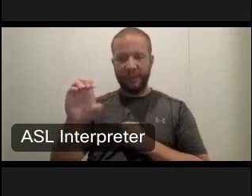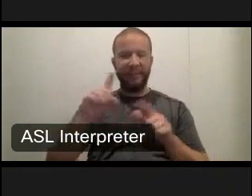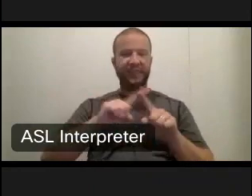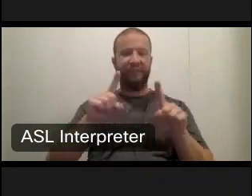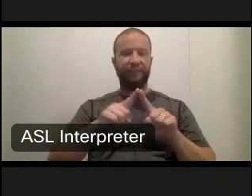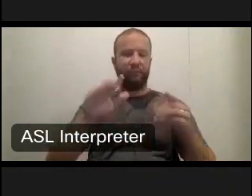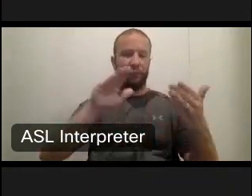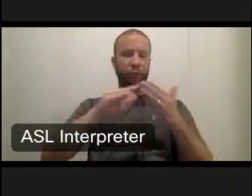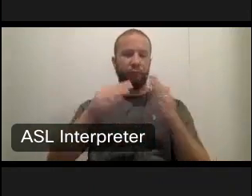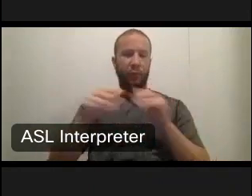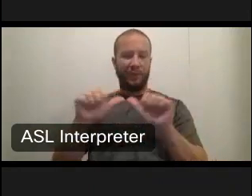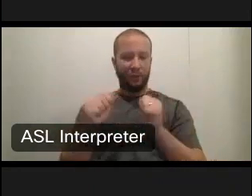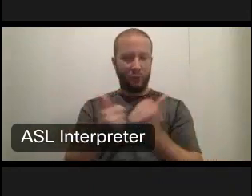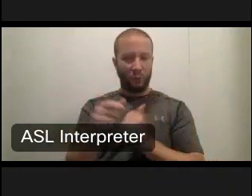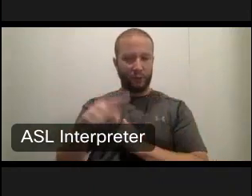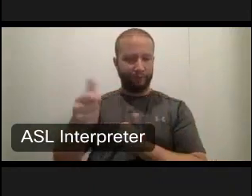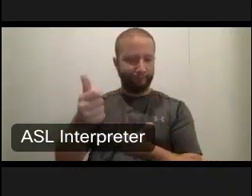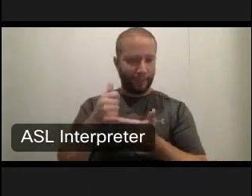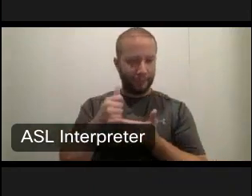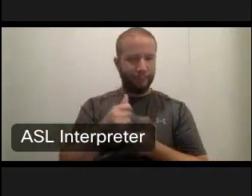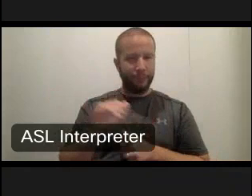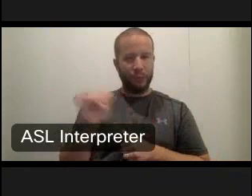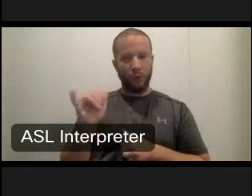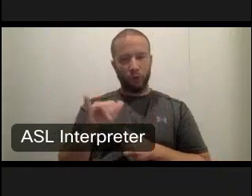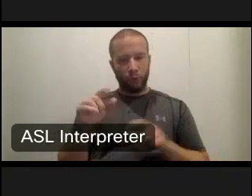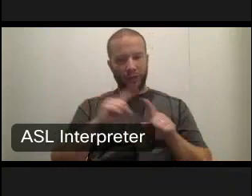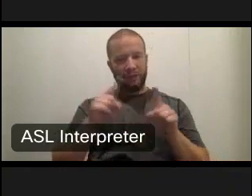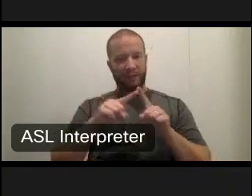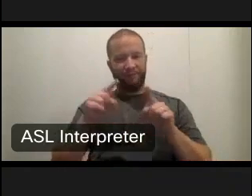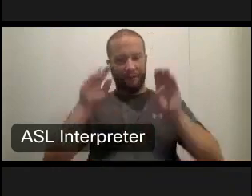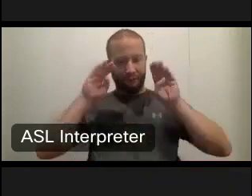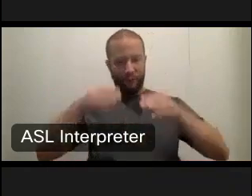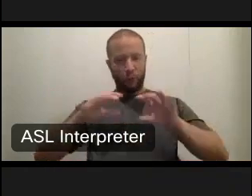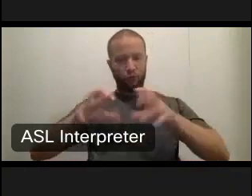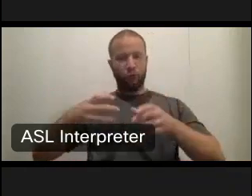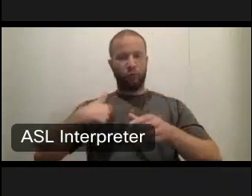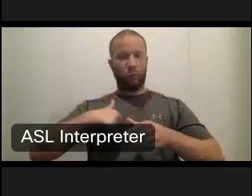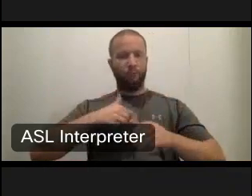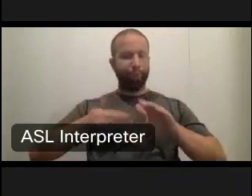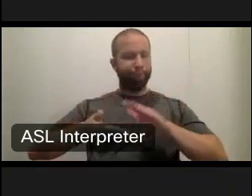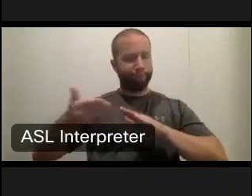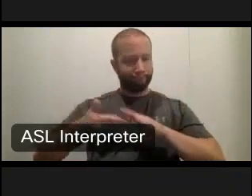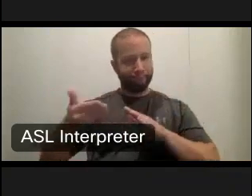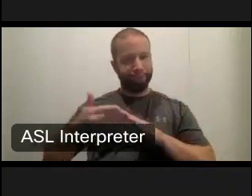as well as virtual focus groups that we conducted and some uh meet the